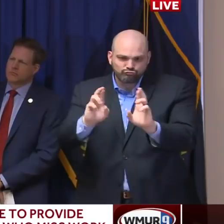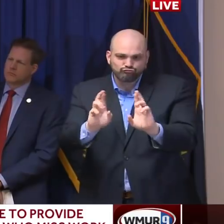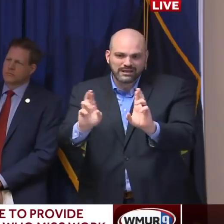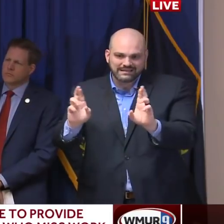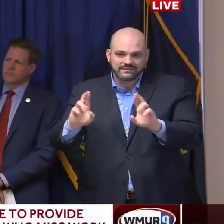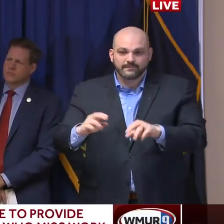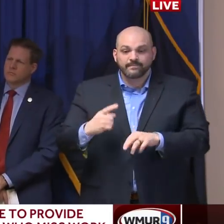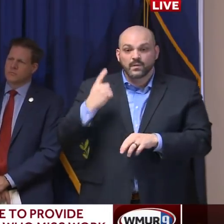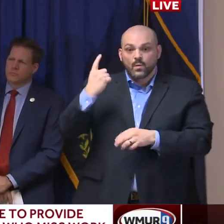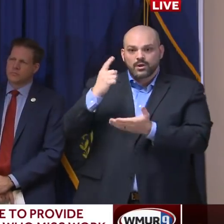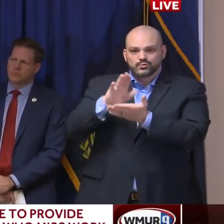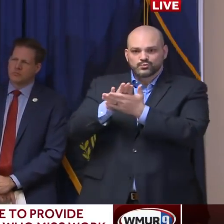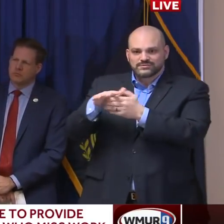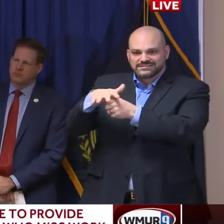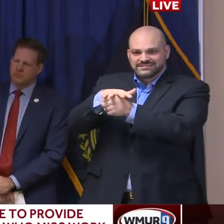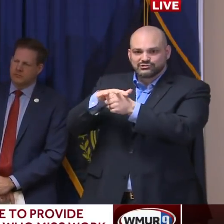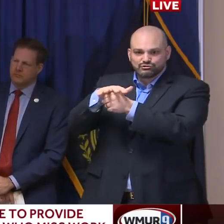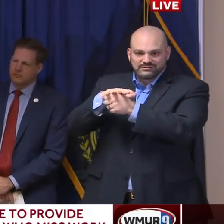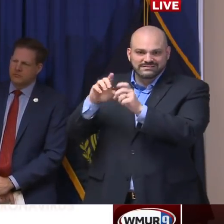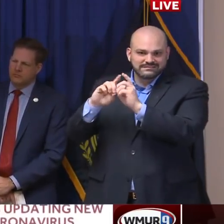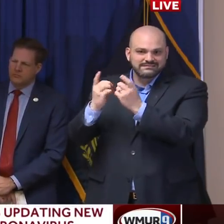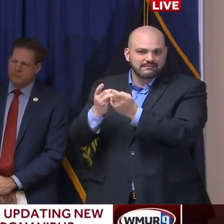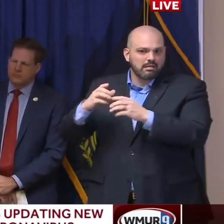WE SET ASIDE A WEEK FOR THEM TO GET THEMSELVES READY.